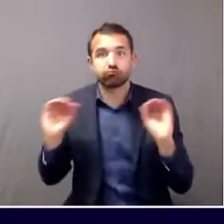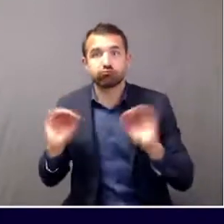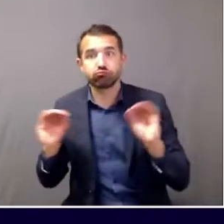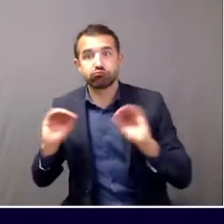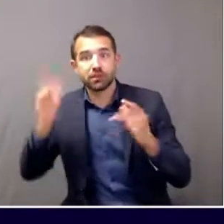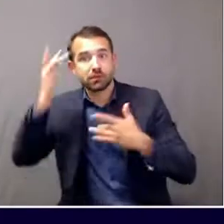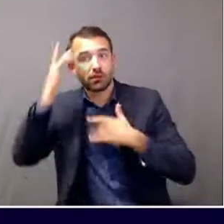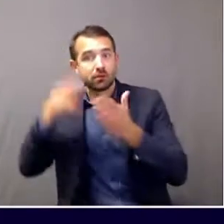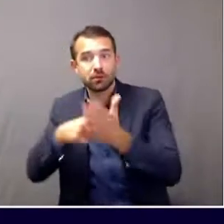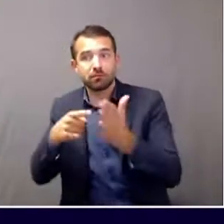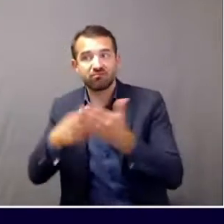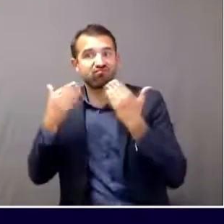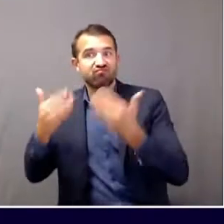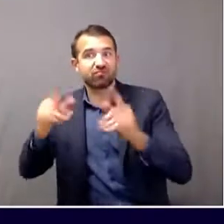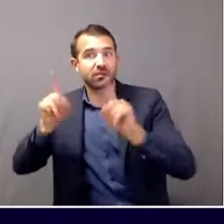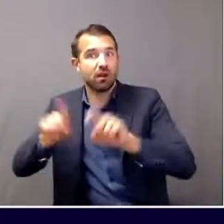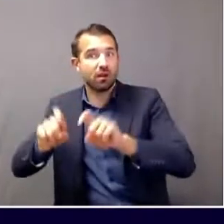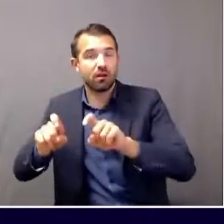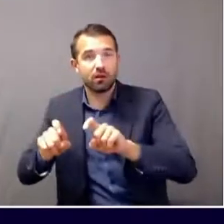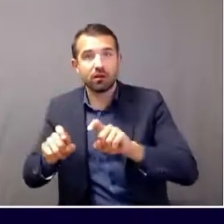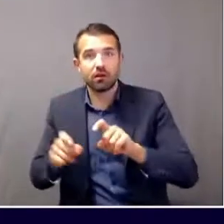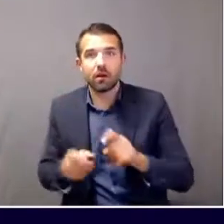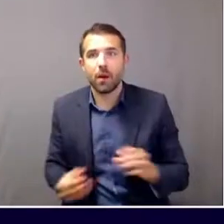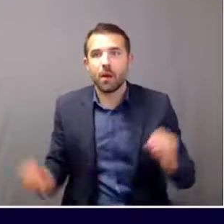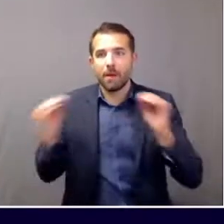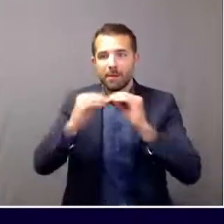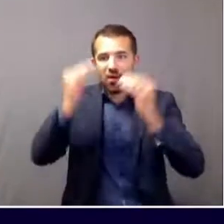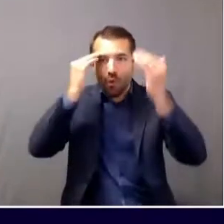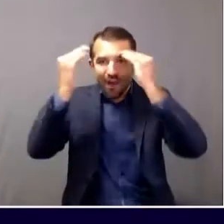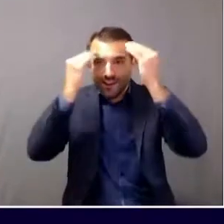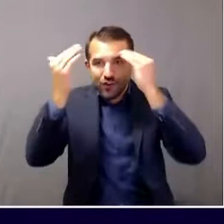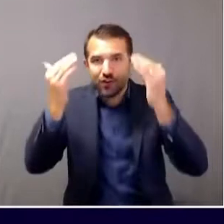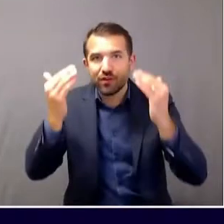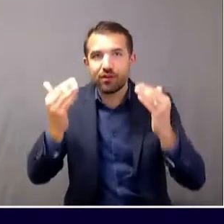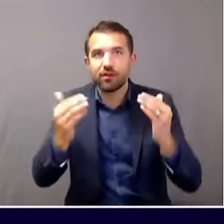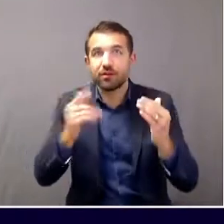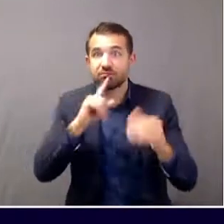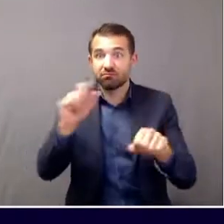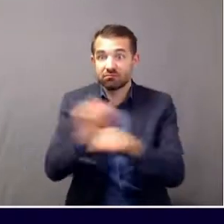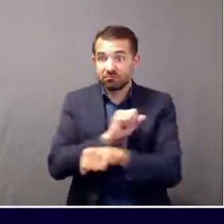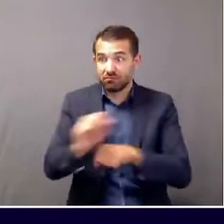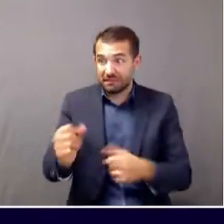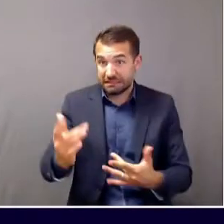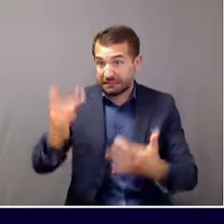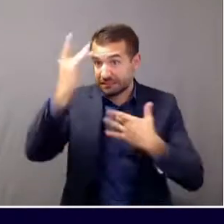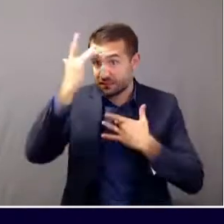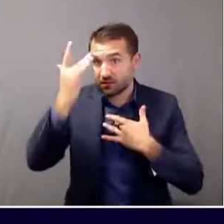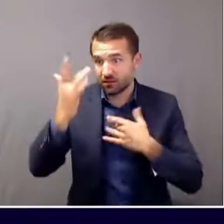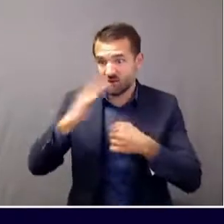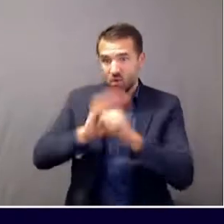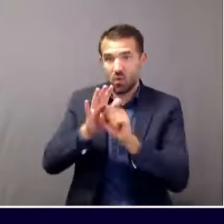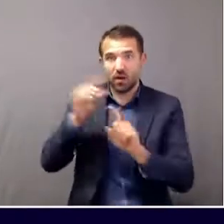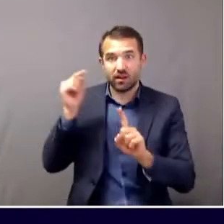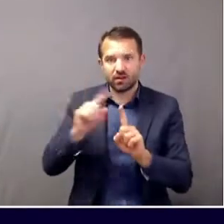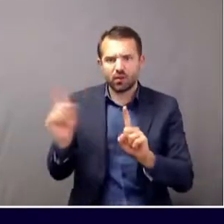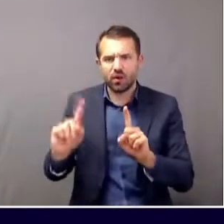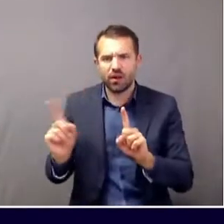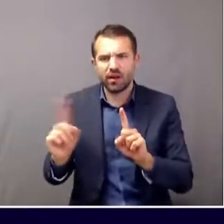that means we have better visibility into what is true